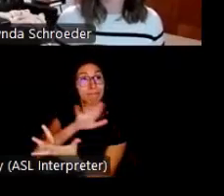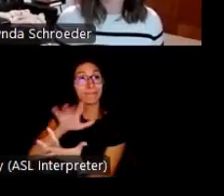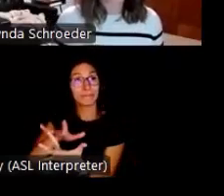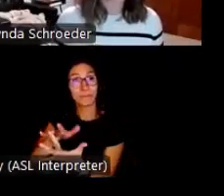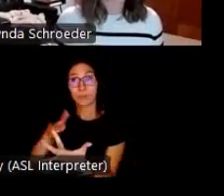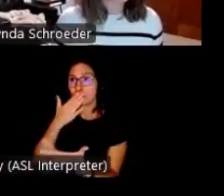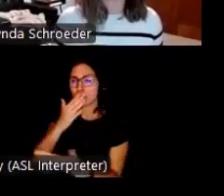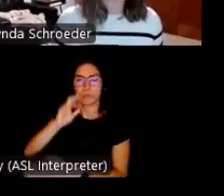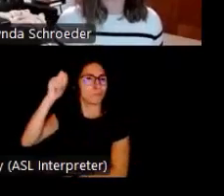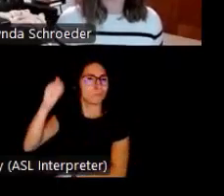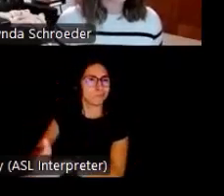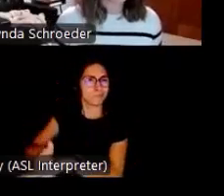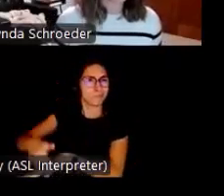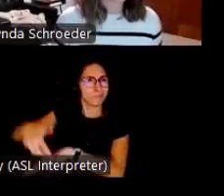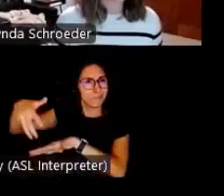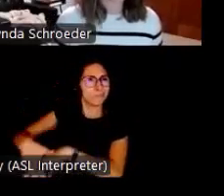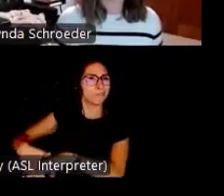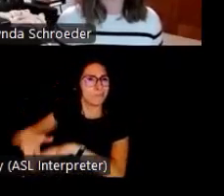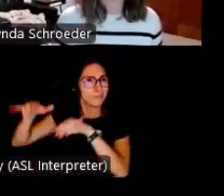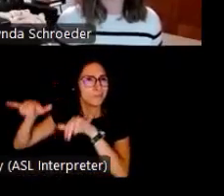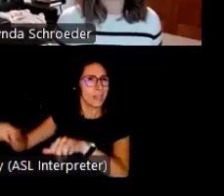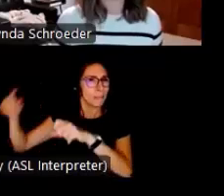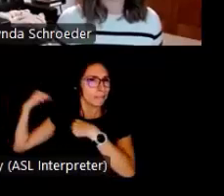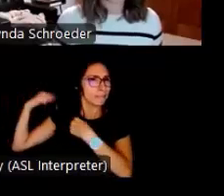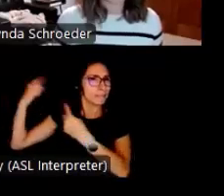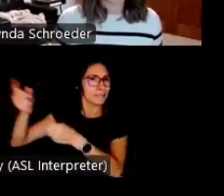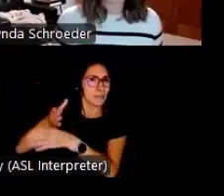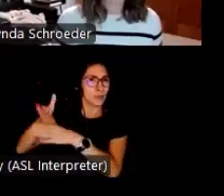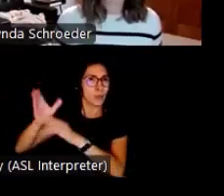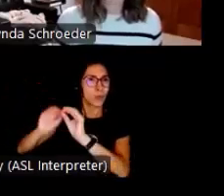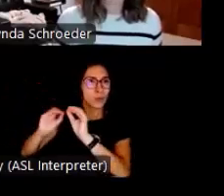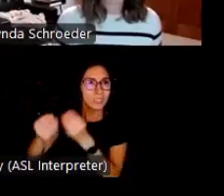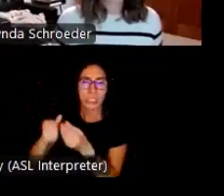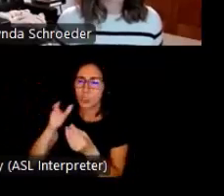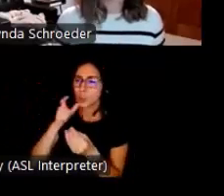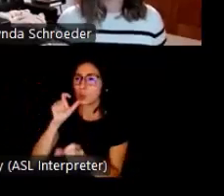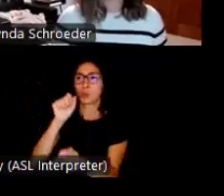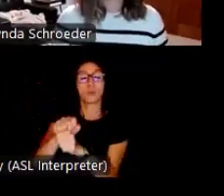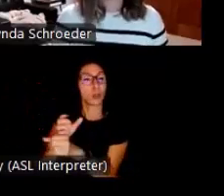working in rural health or working in rural broadly.